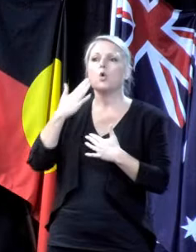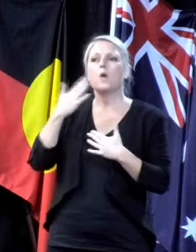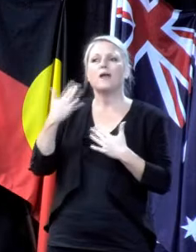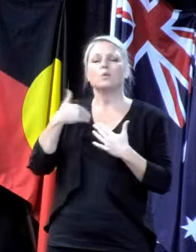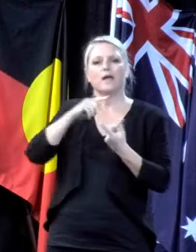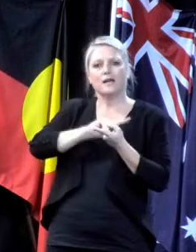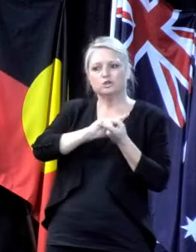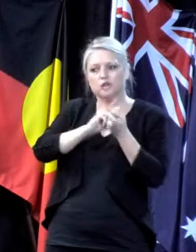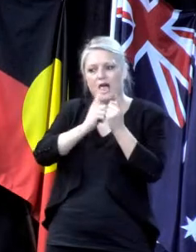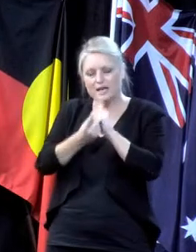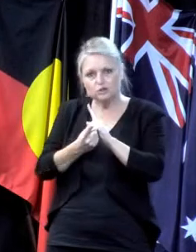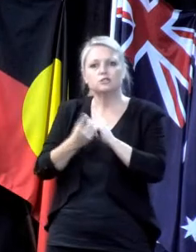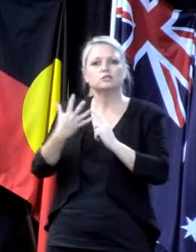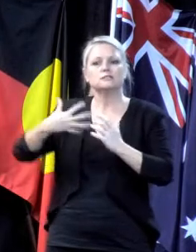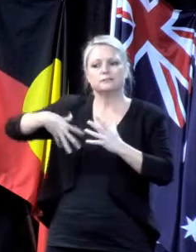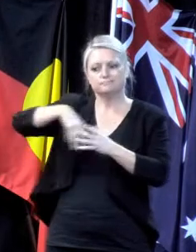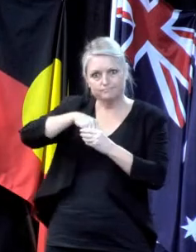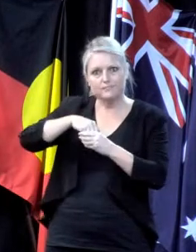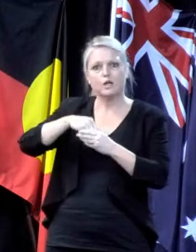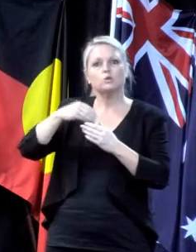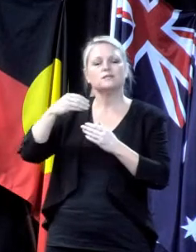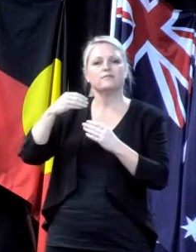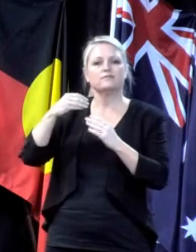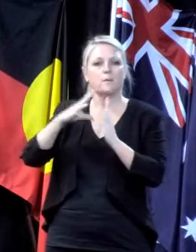we've actually seen decline in their adverse behaviors.